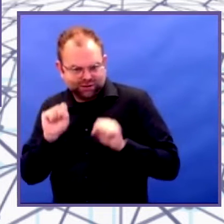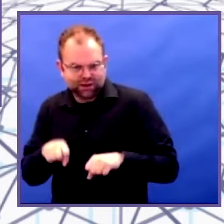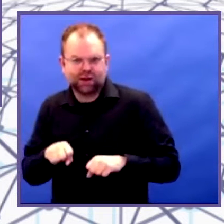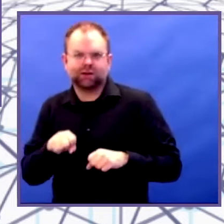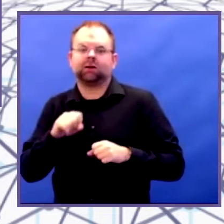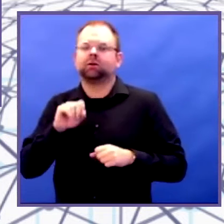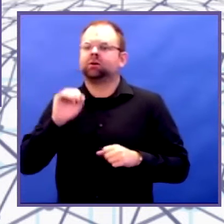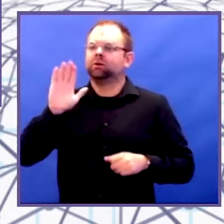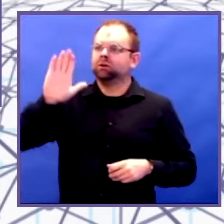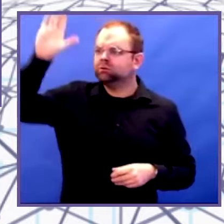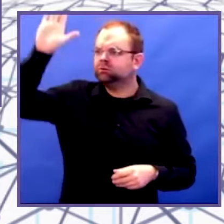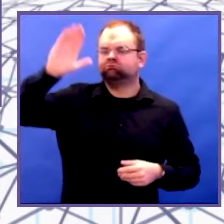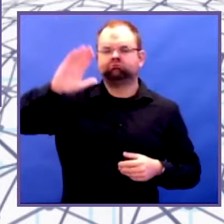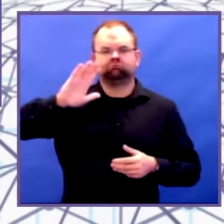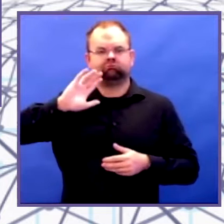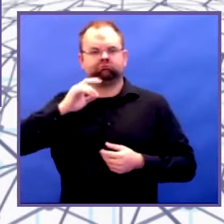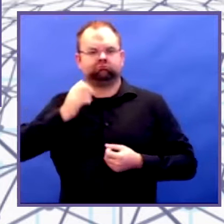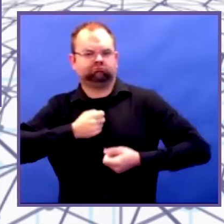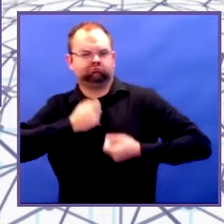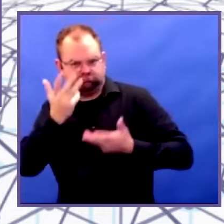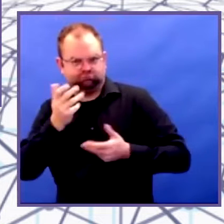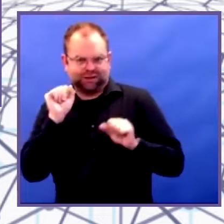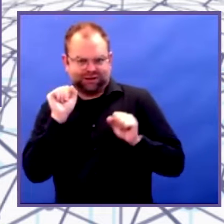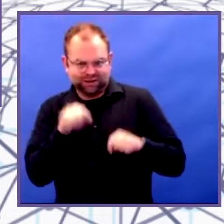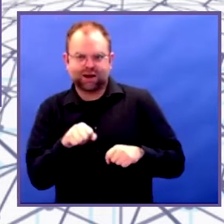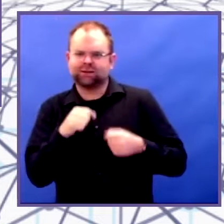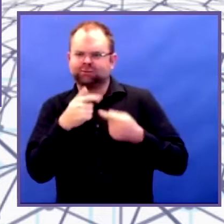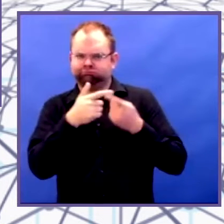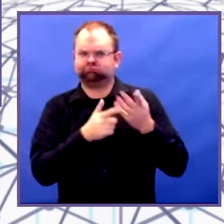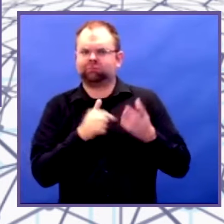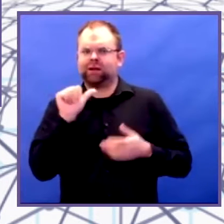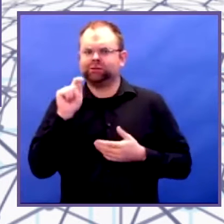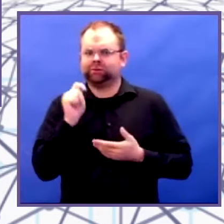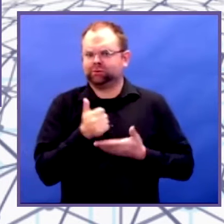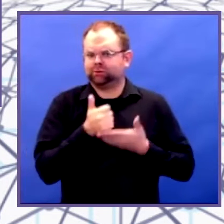Was often in need of repair or it was overdue for adjustment.